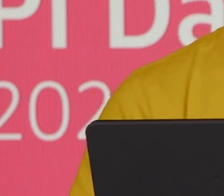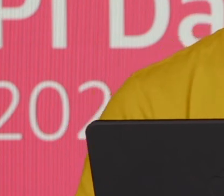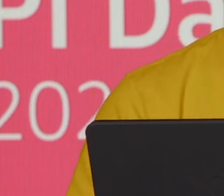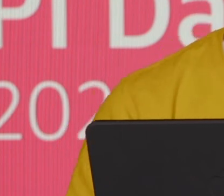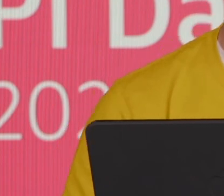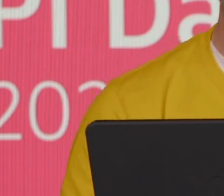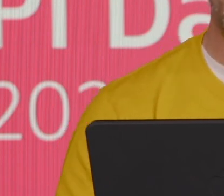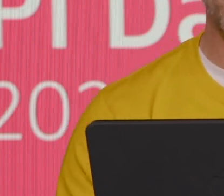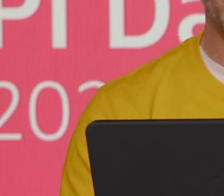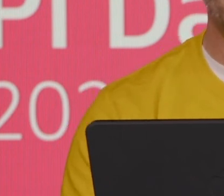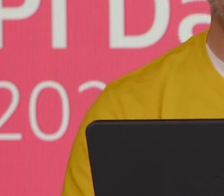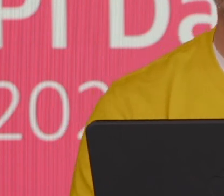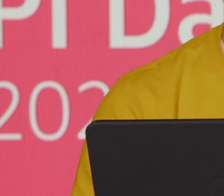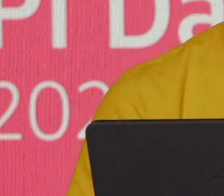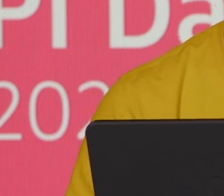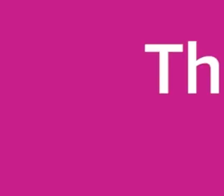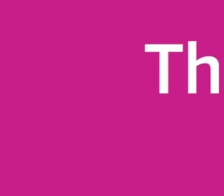and #BakedfromtheHart, H-A-R-T.